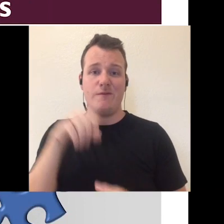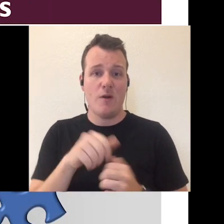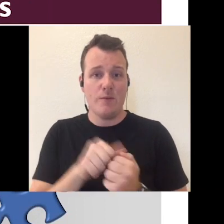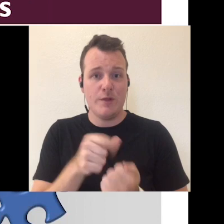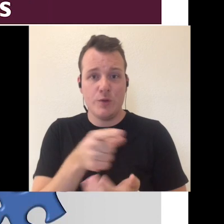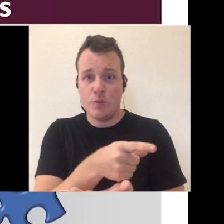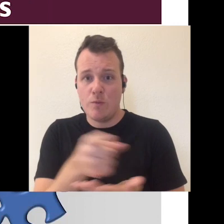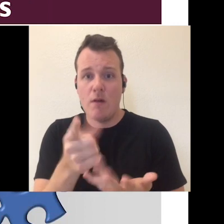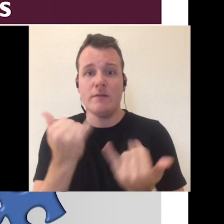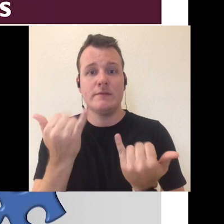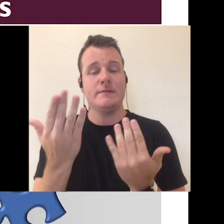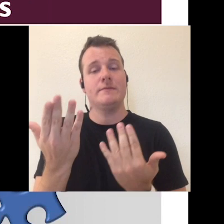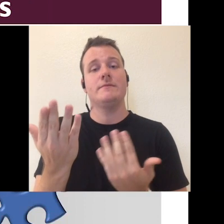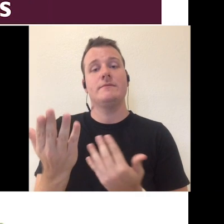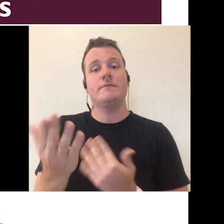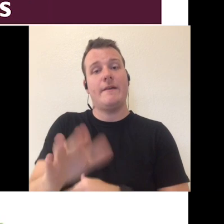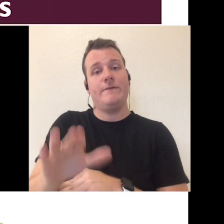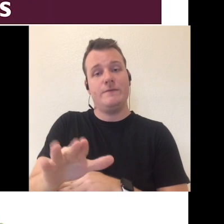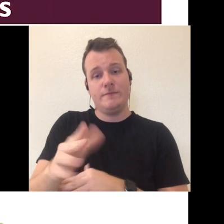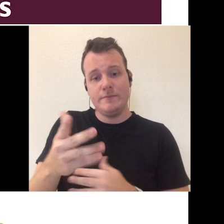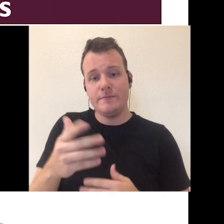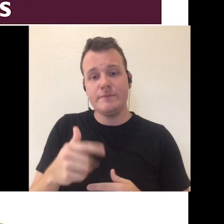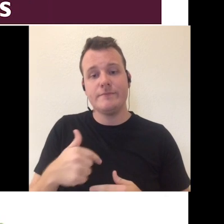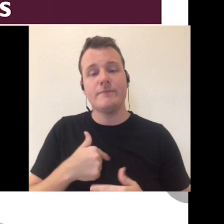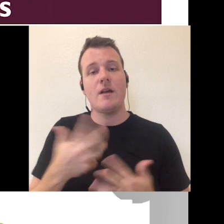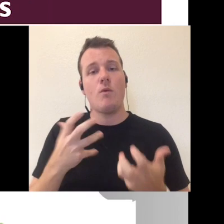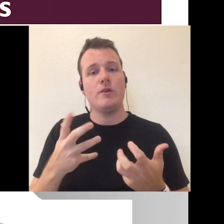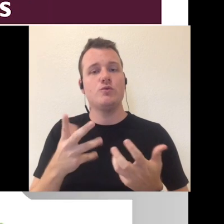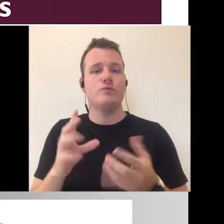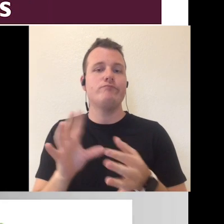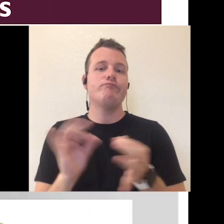pleasure to be involved with you guys this evening, and and I might just say